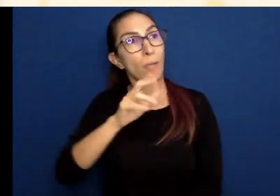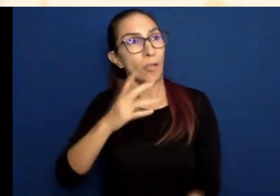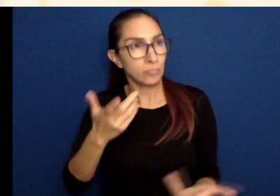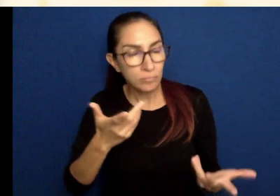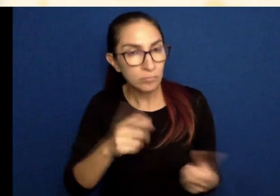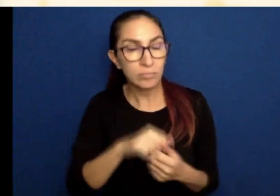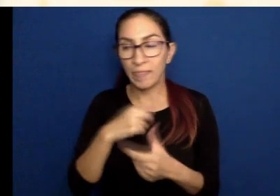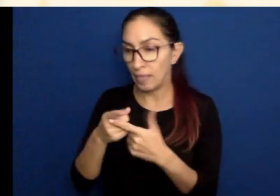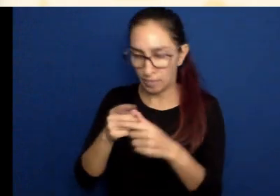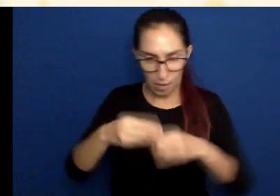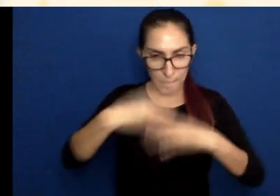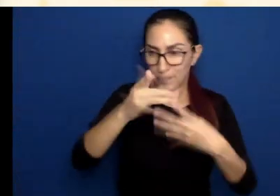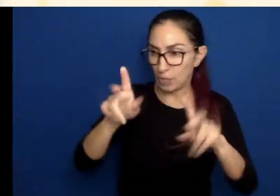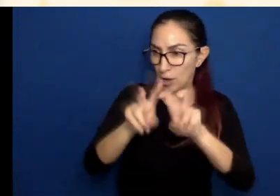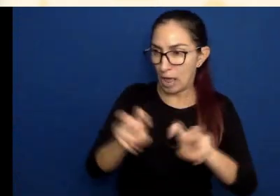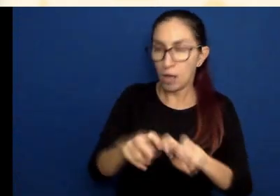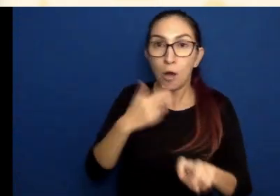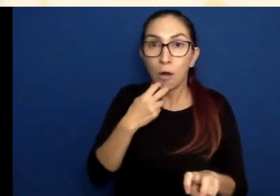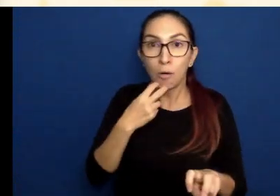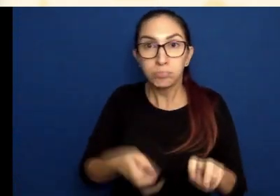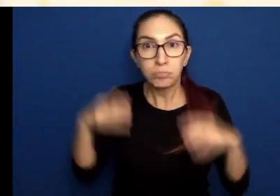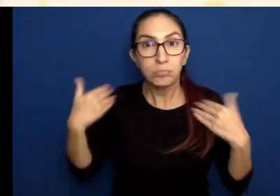50% of our users are on mobile devices.